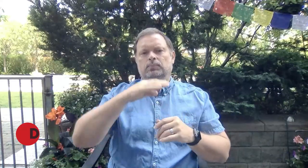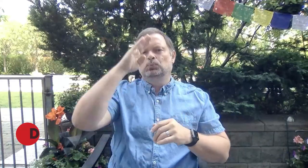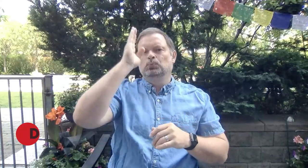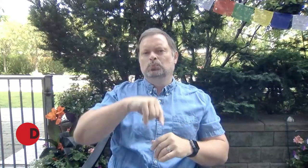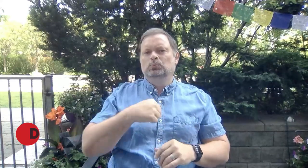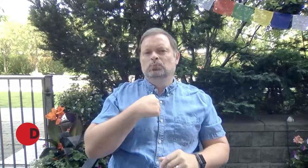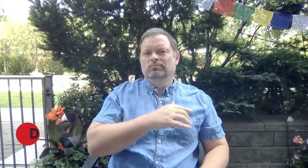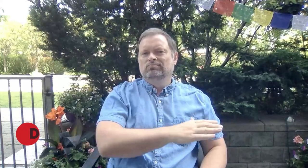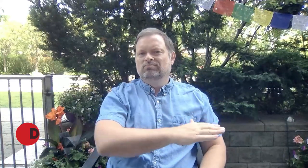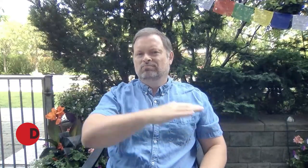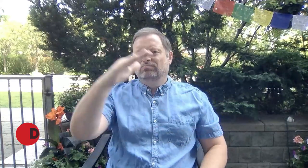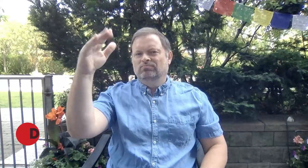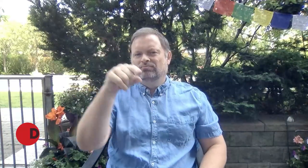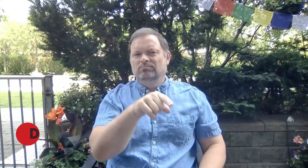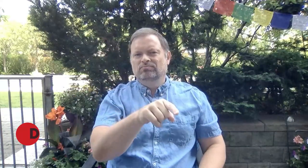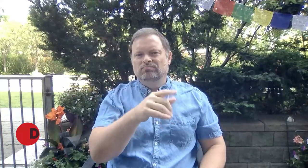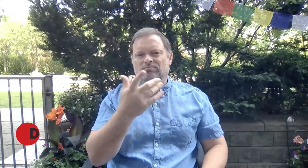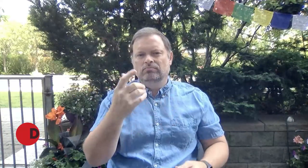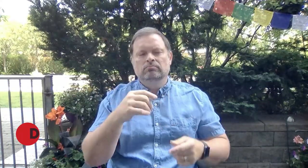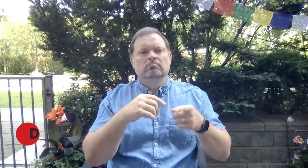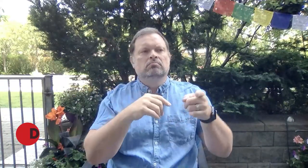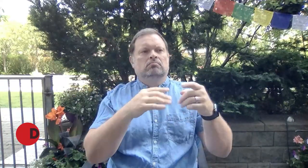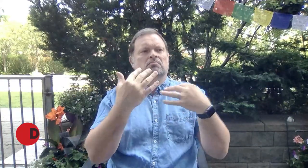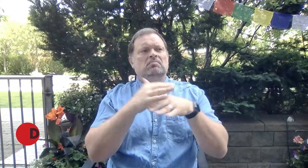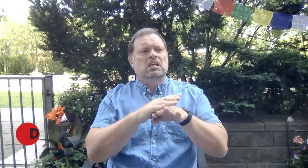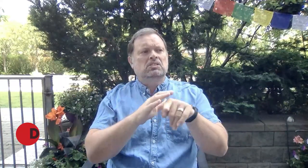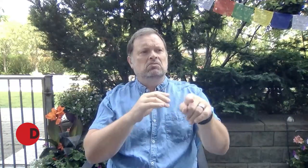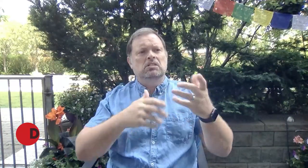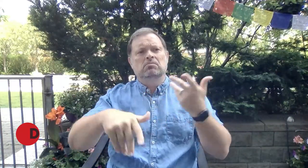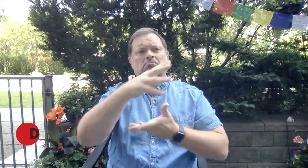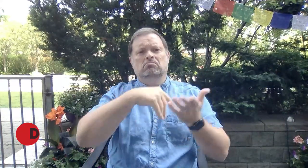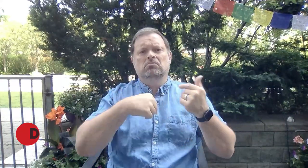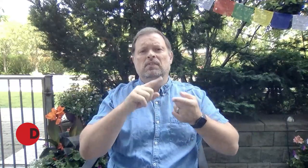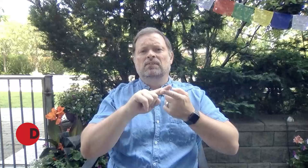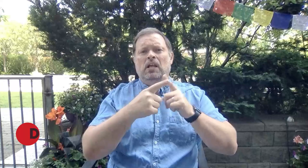I knew while growing up, I was able to socialize in mainstream setting